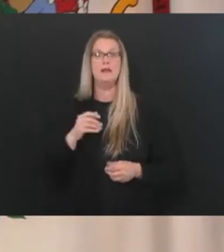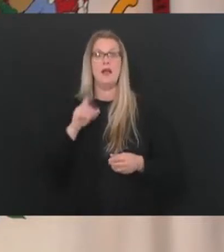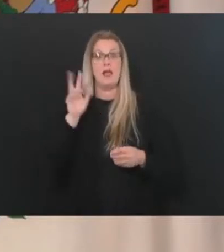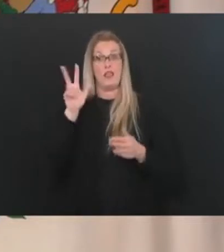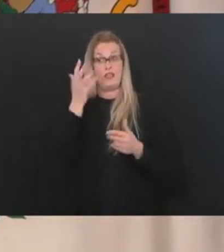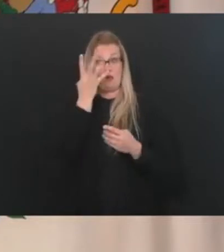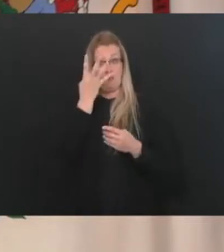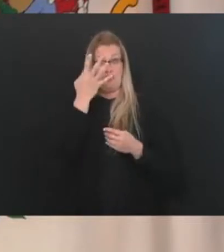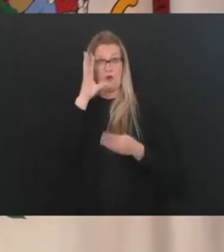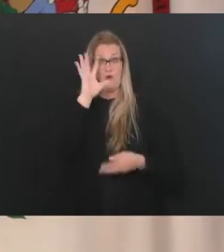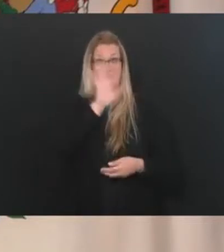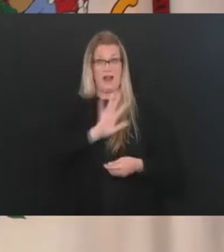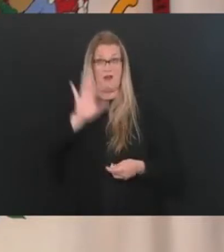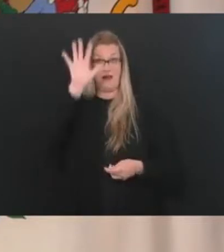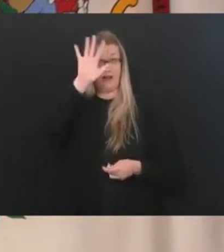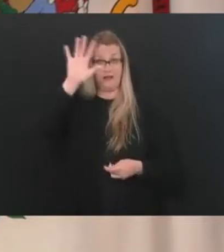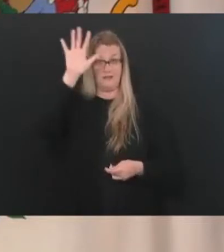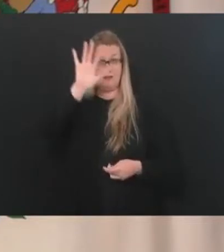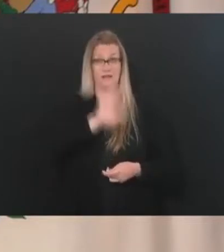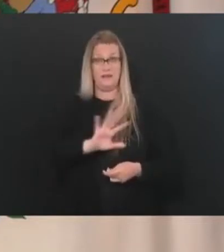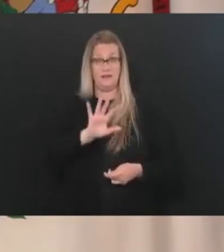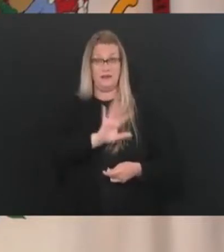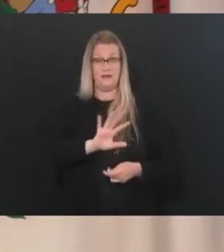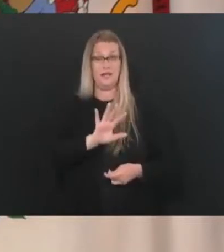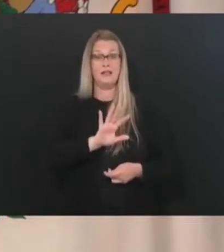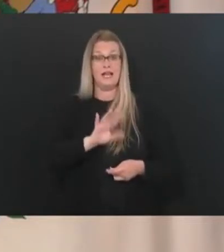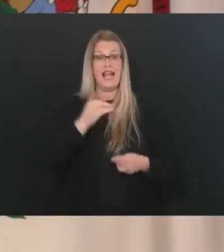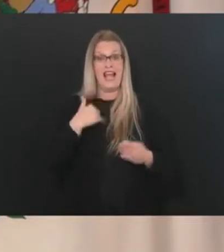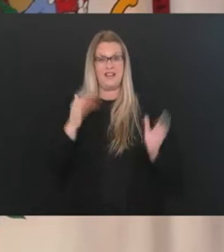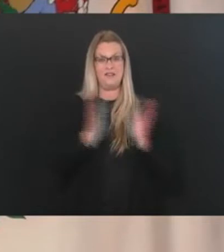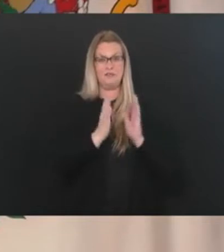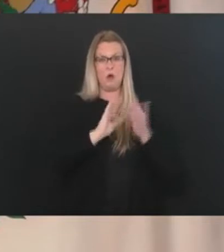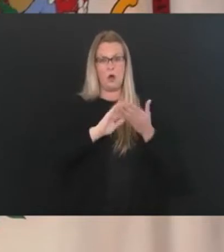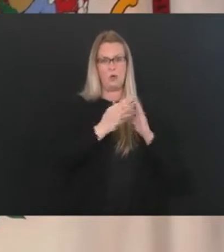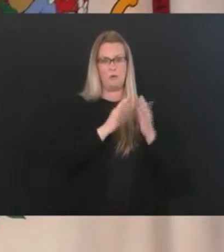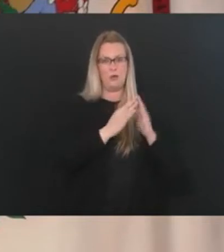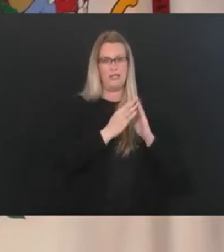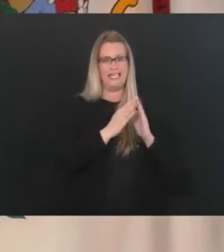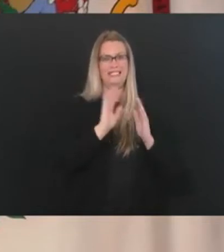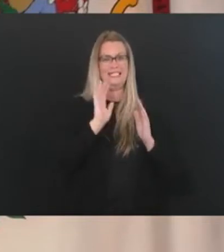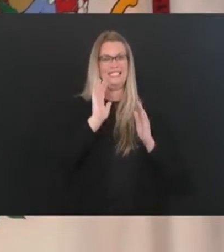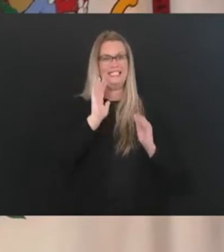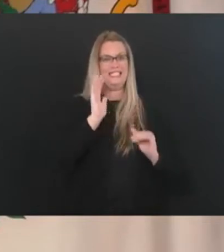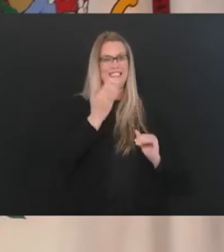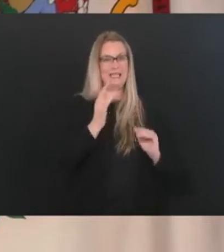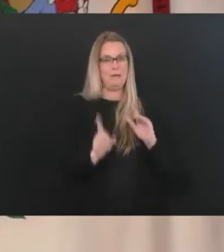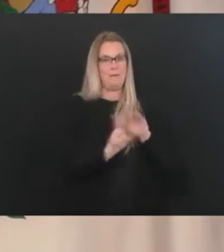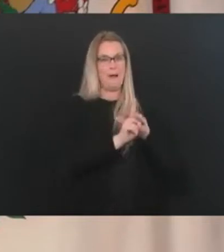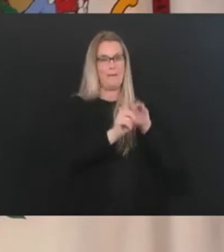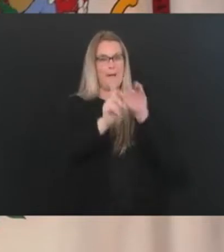CABELL AND WAYNE, WOOD AND OHIO COUNTIES TO THIS, AND THESE AREAS ARE -- THERE'S COMMUNITIES